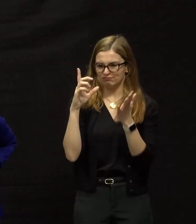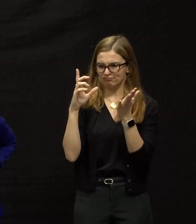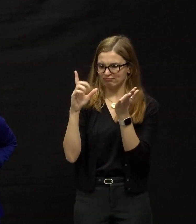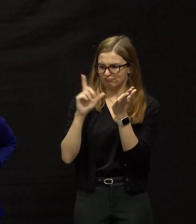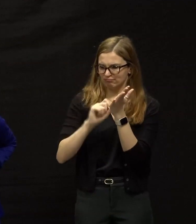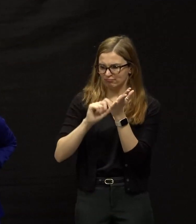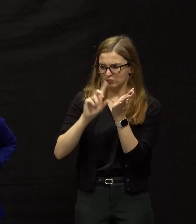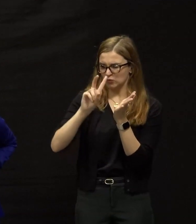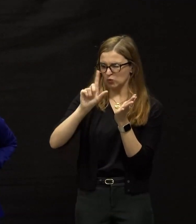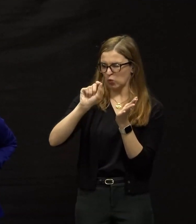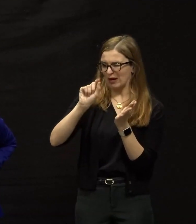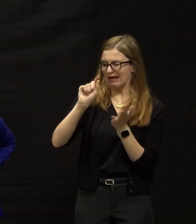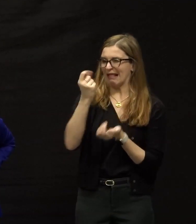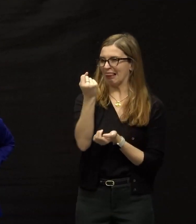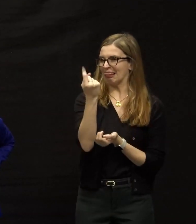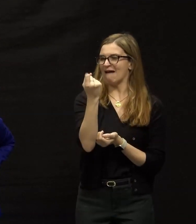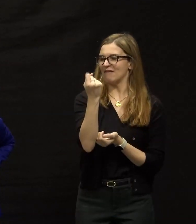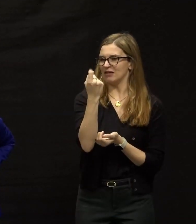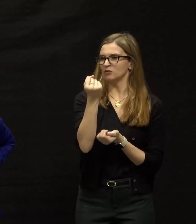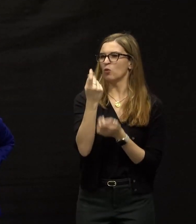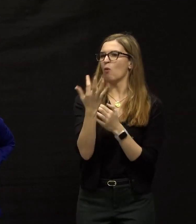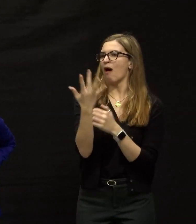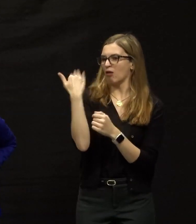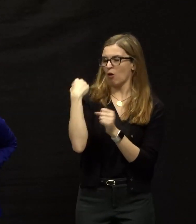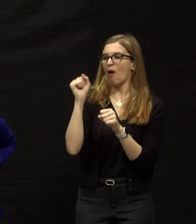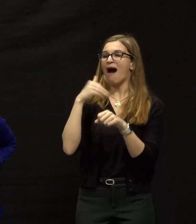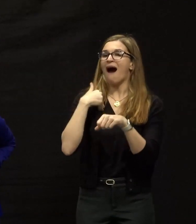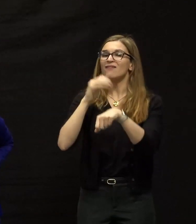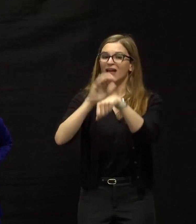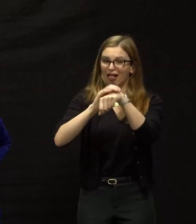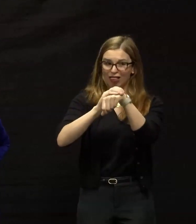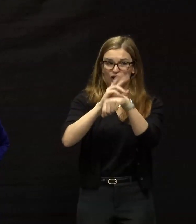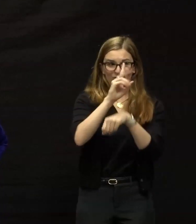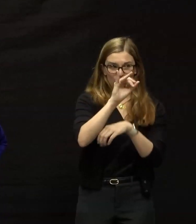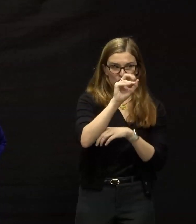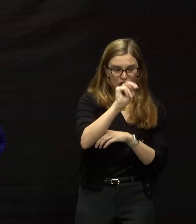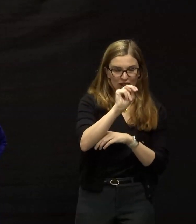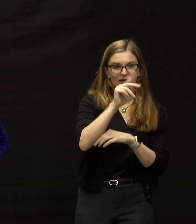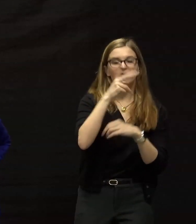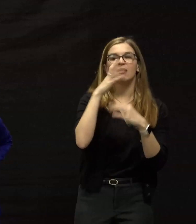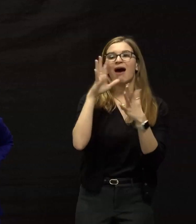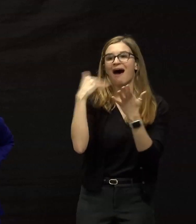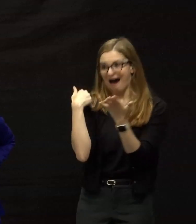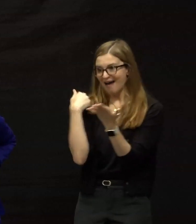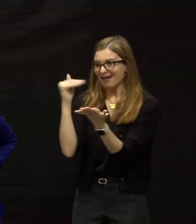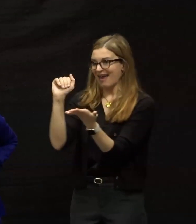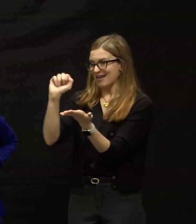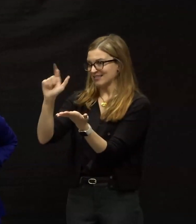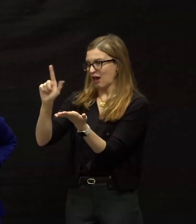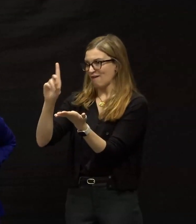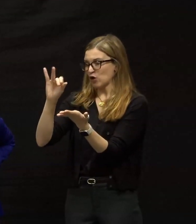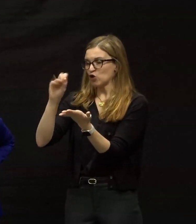The YQoL-DHH is about 11 years old. They have an English version.